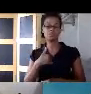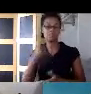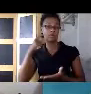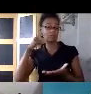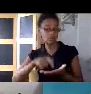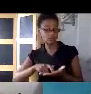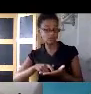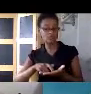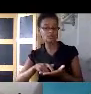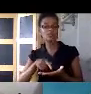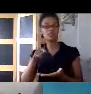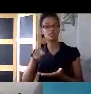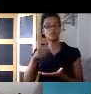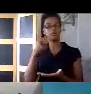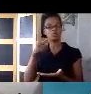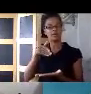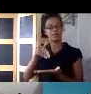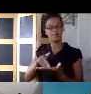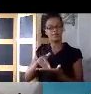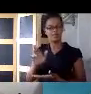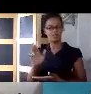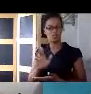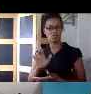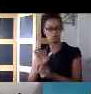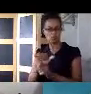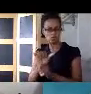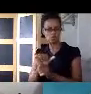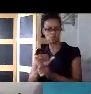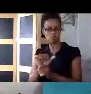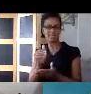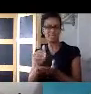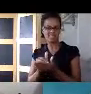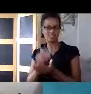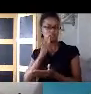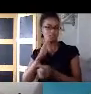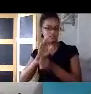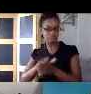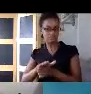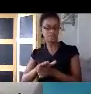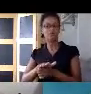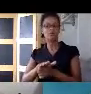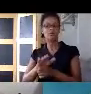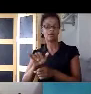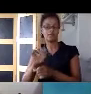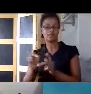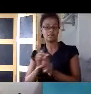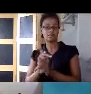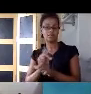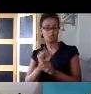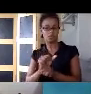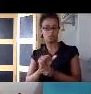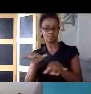work there is or through anti-racism work, there's a lot of spectrum of knowledge, so